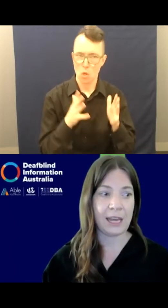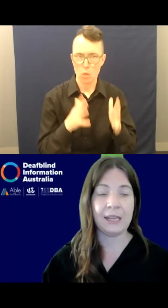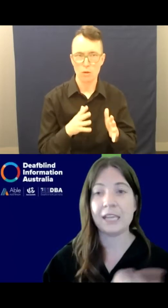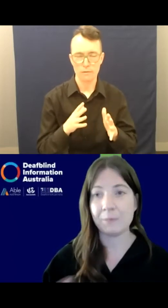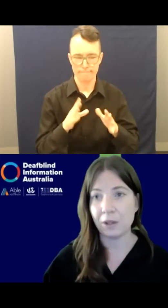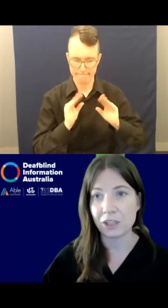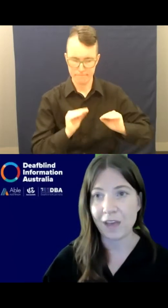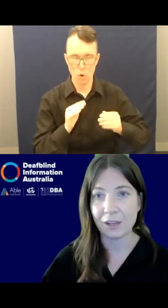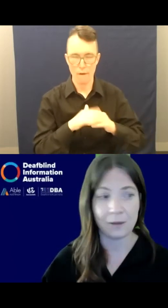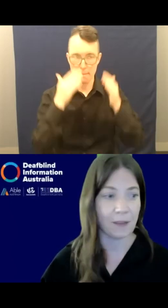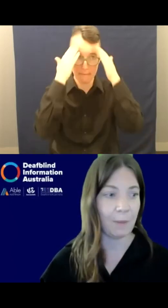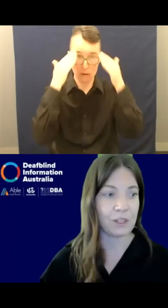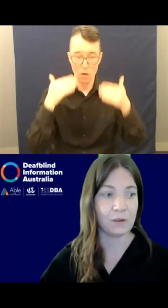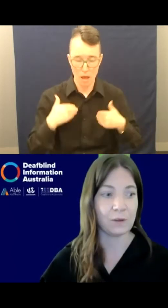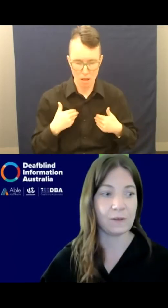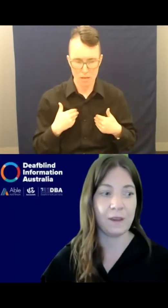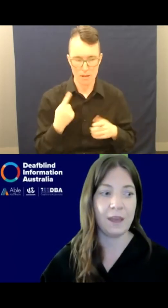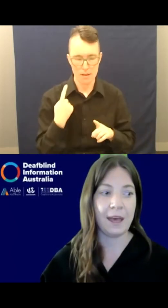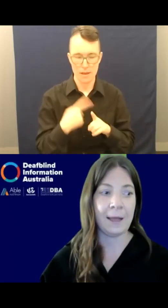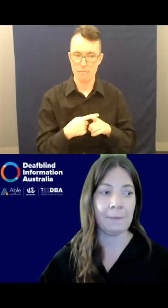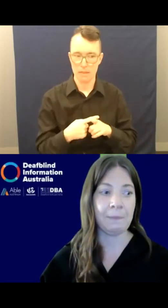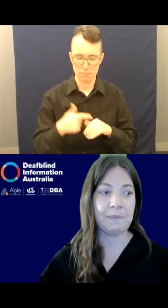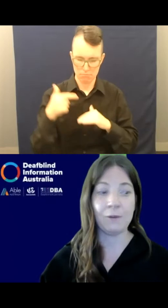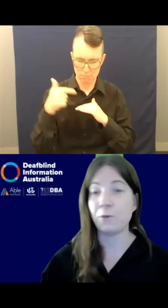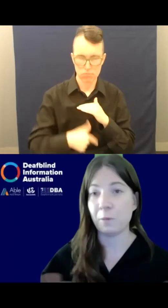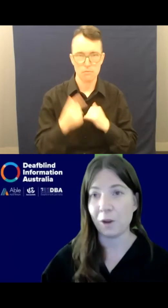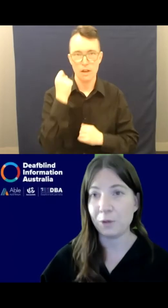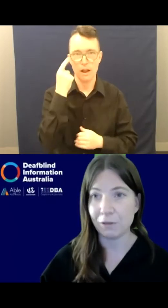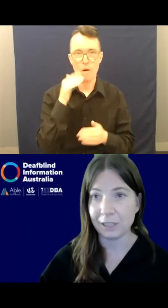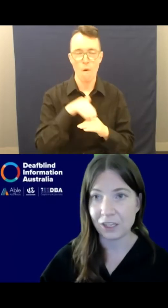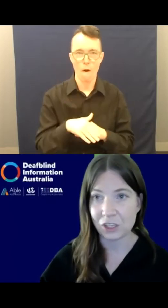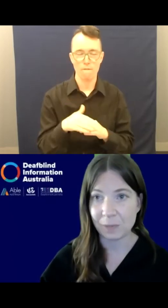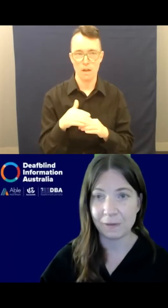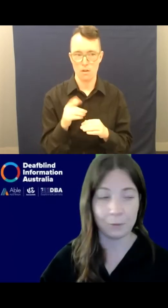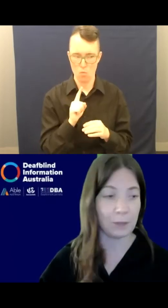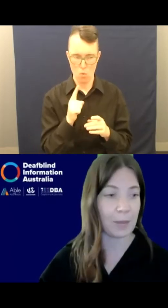deep knowledge of how to use art materials and form therapeutic relationships with people.